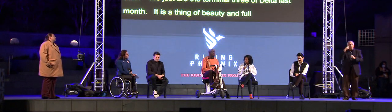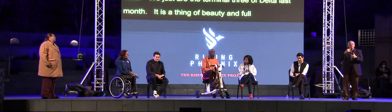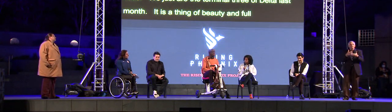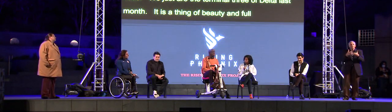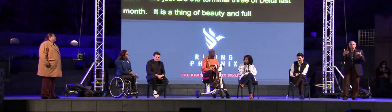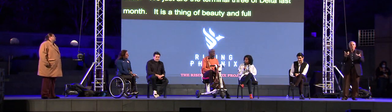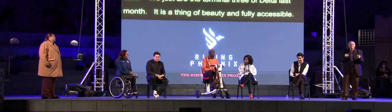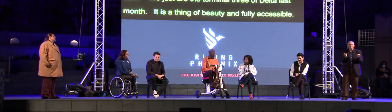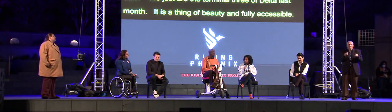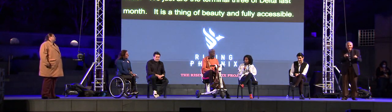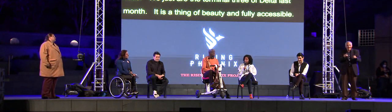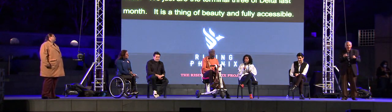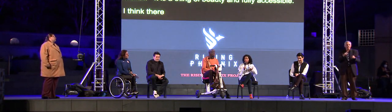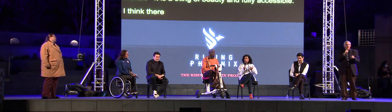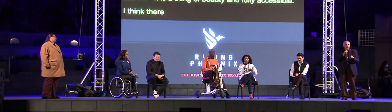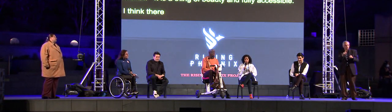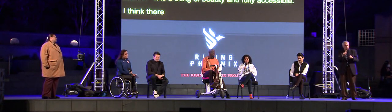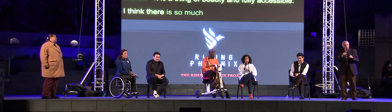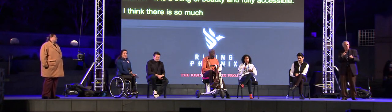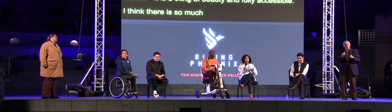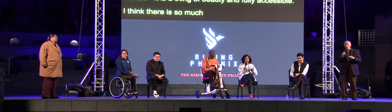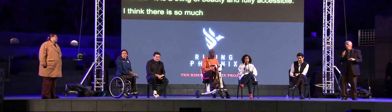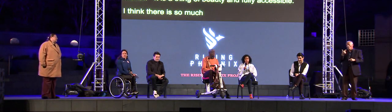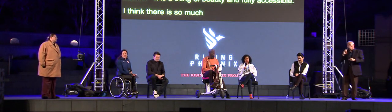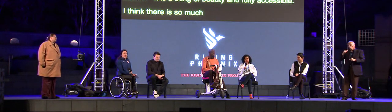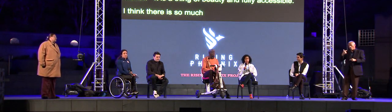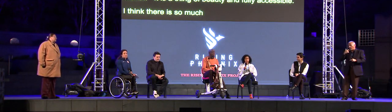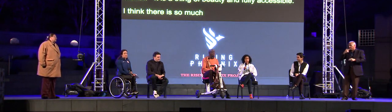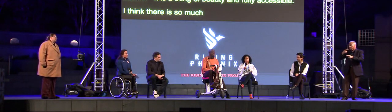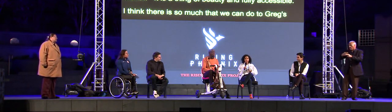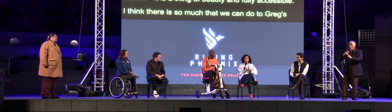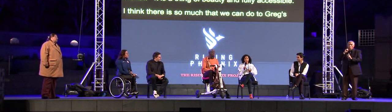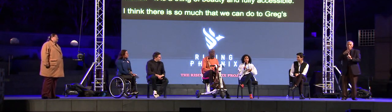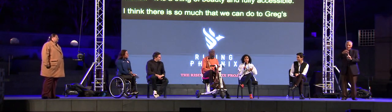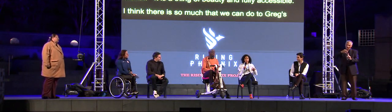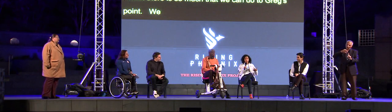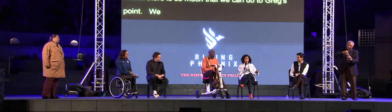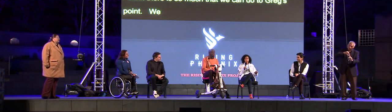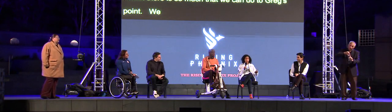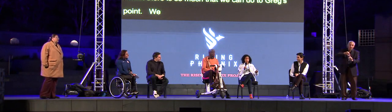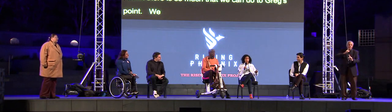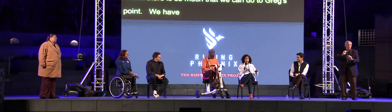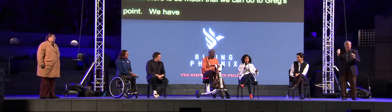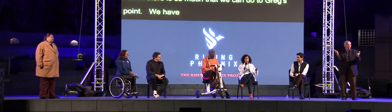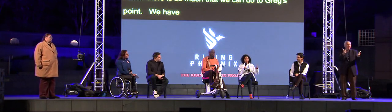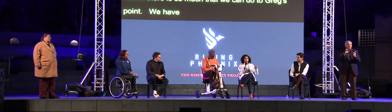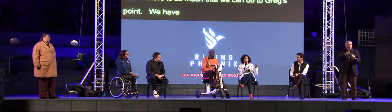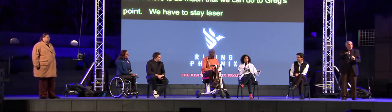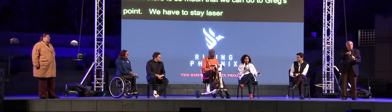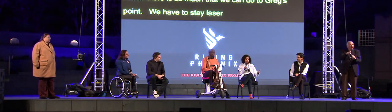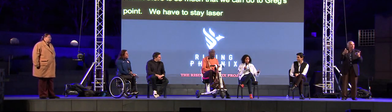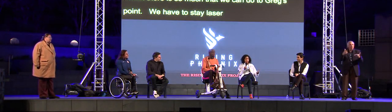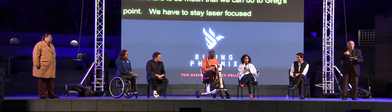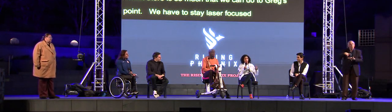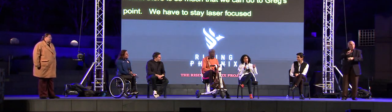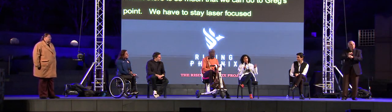can do, to Greg's point. We do have to stay laser focused, but not everyone necessarily has to if. We're working with community partners,